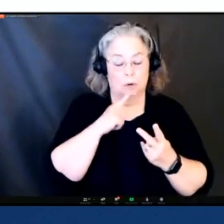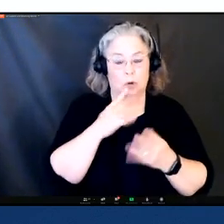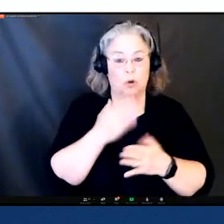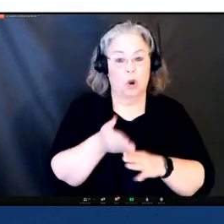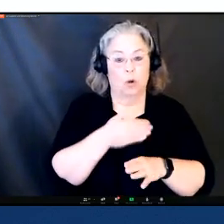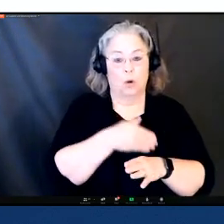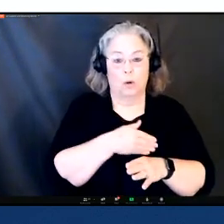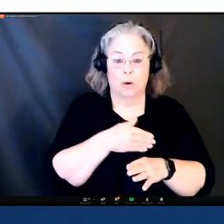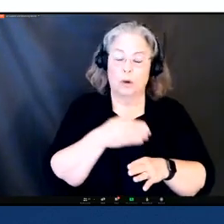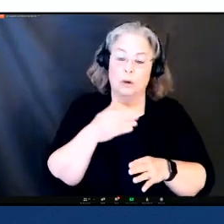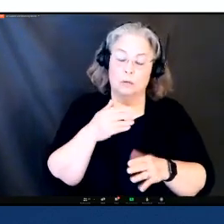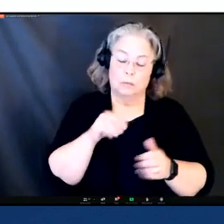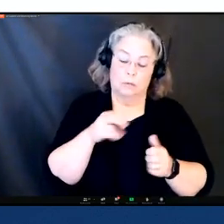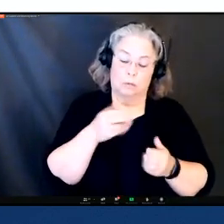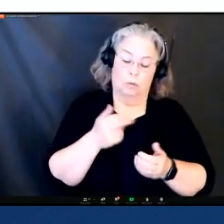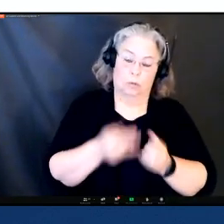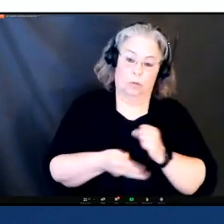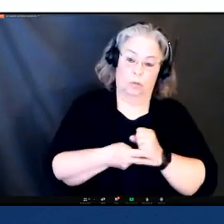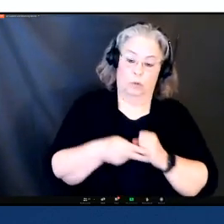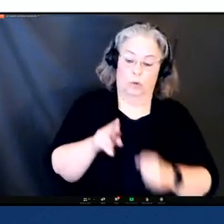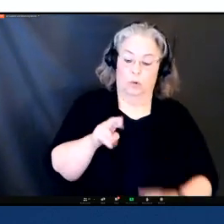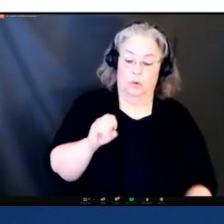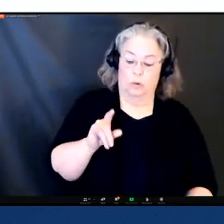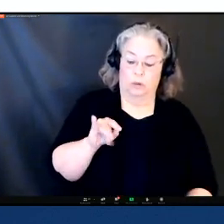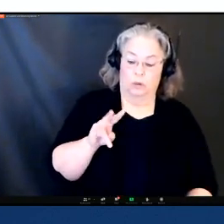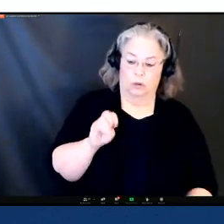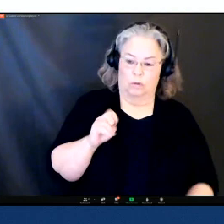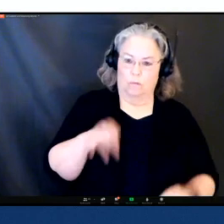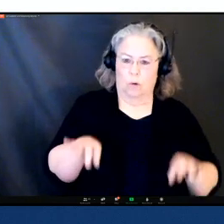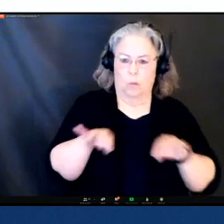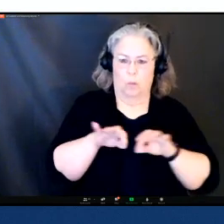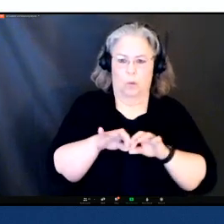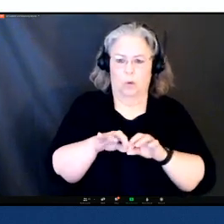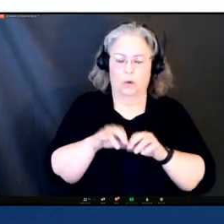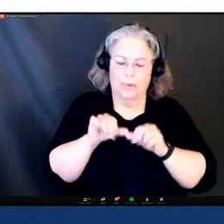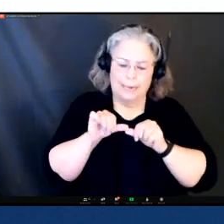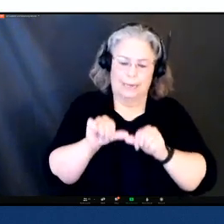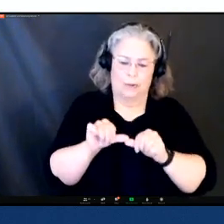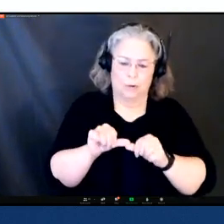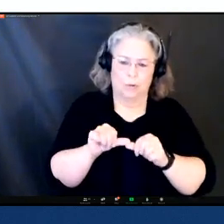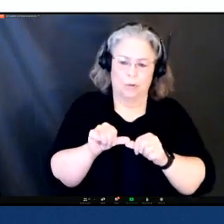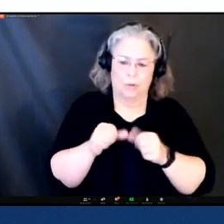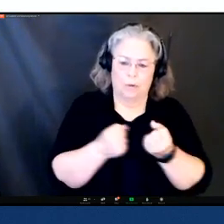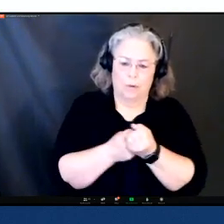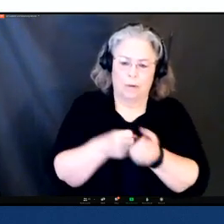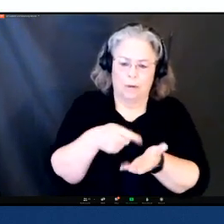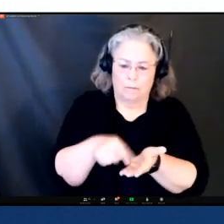reserves are critical for the county's ability to continue funding programs during economic downturns.